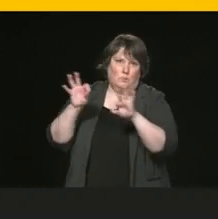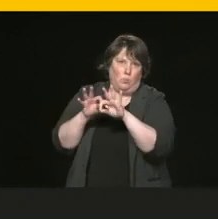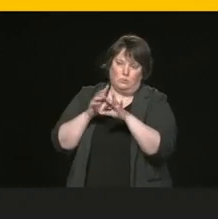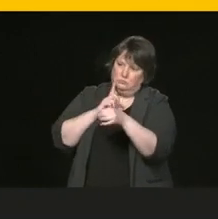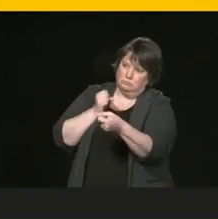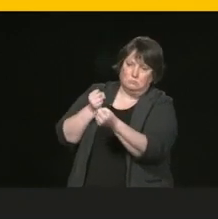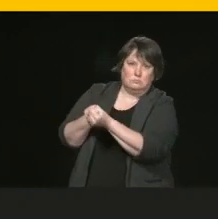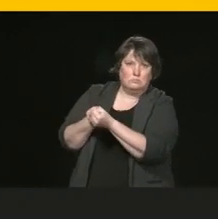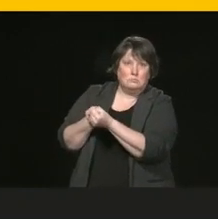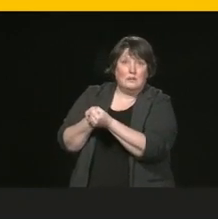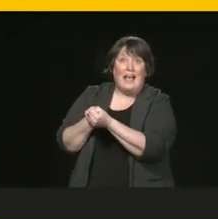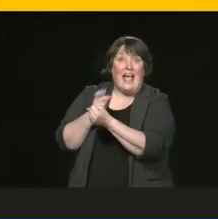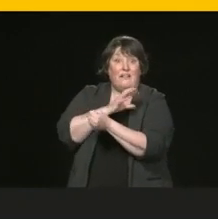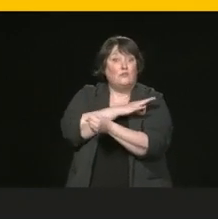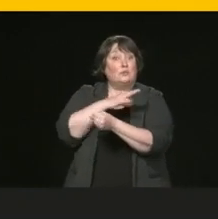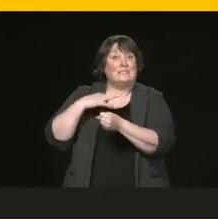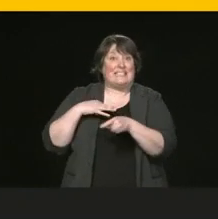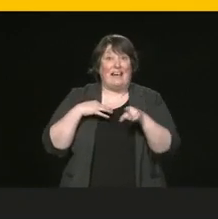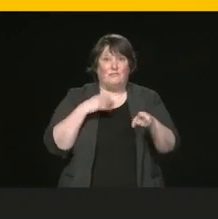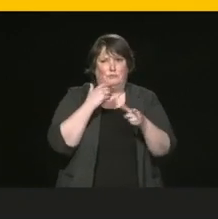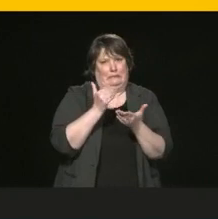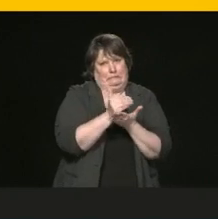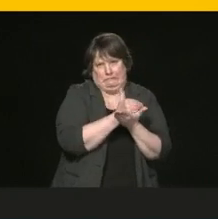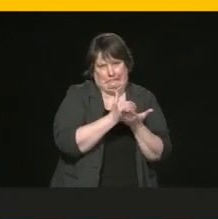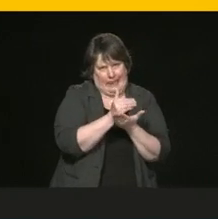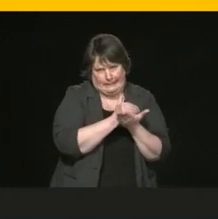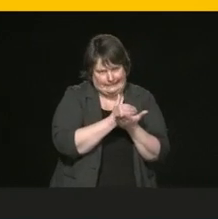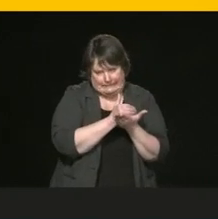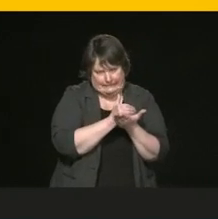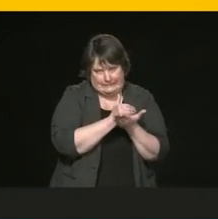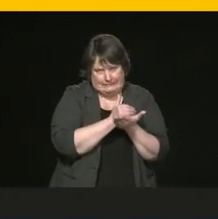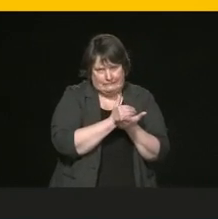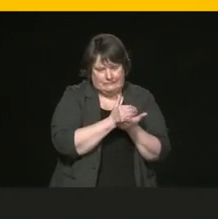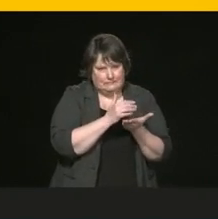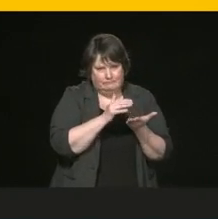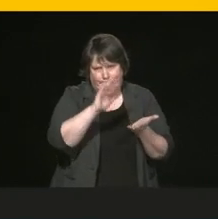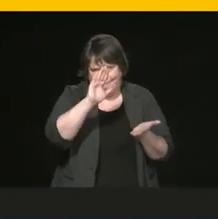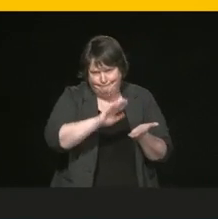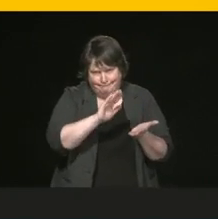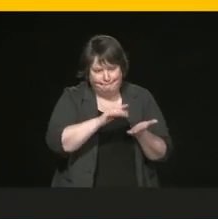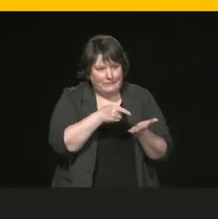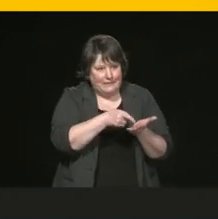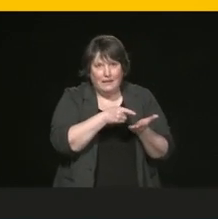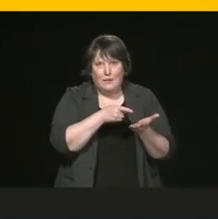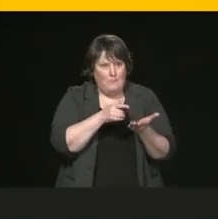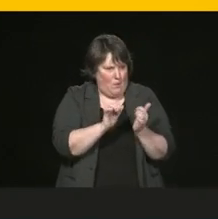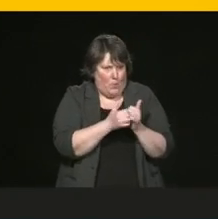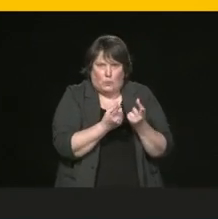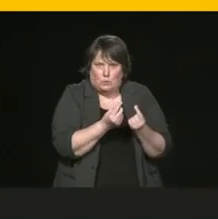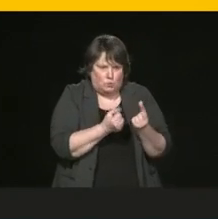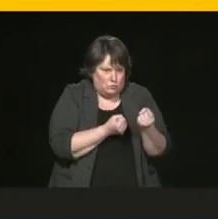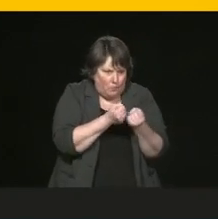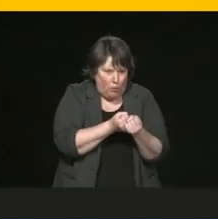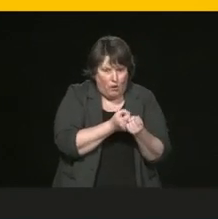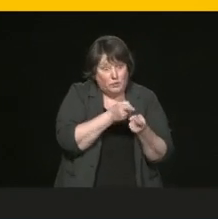TO BE THERE AS WELL FOR PEOPLE WHO ARE RECEIVING ONLY VERY